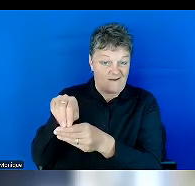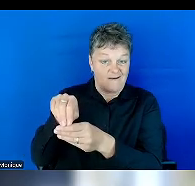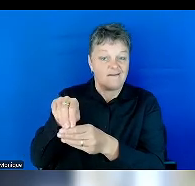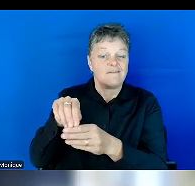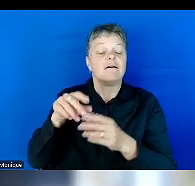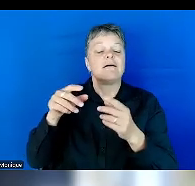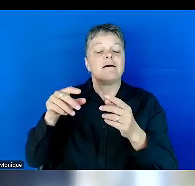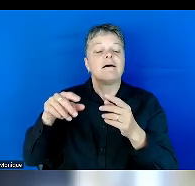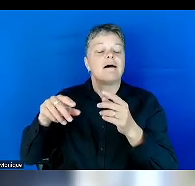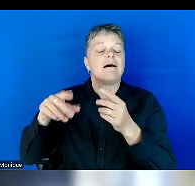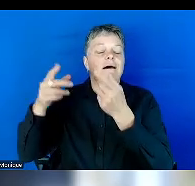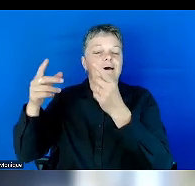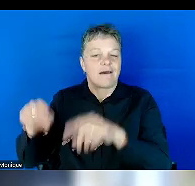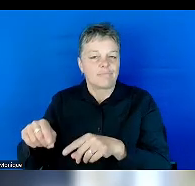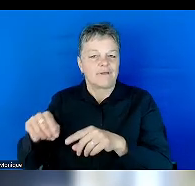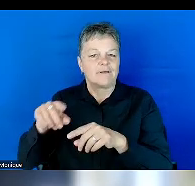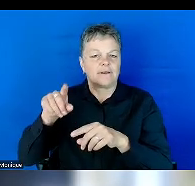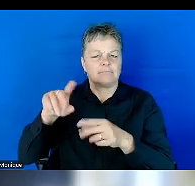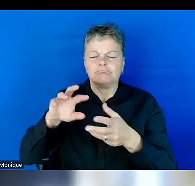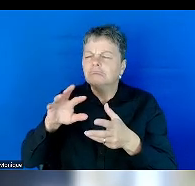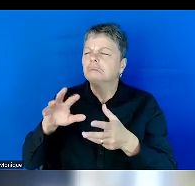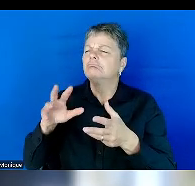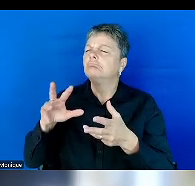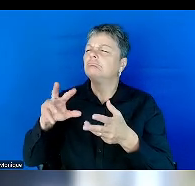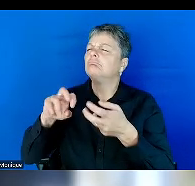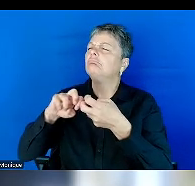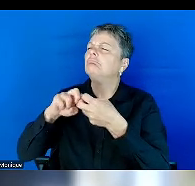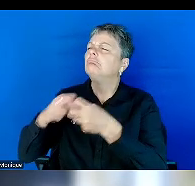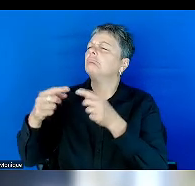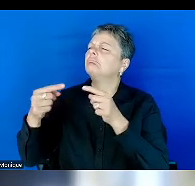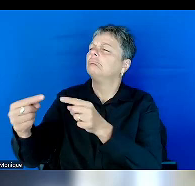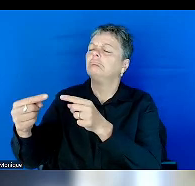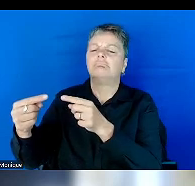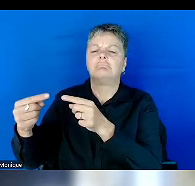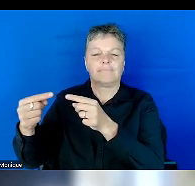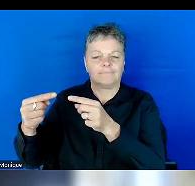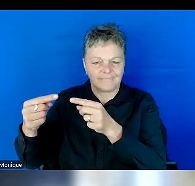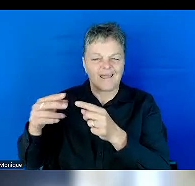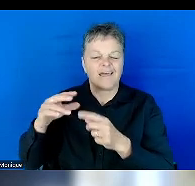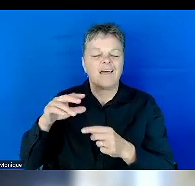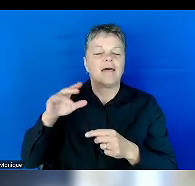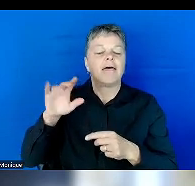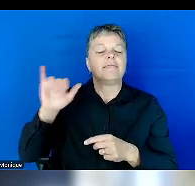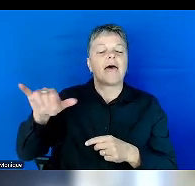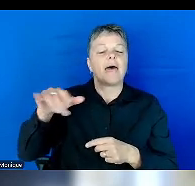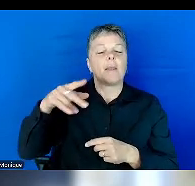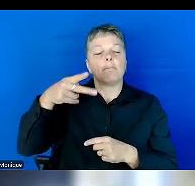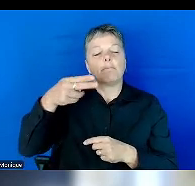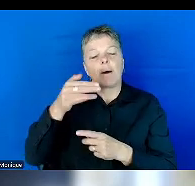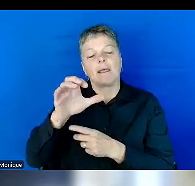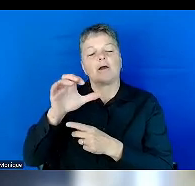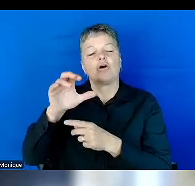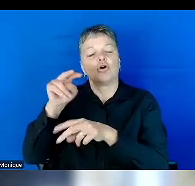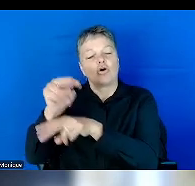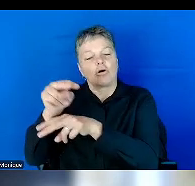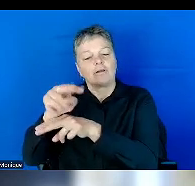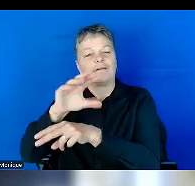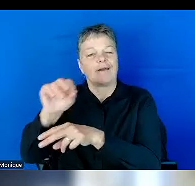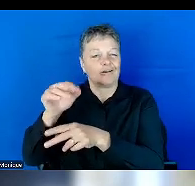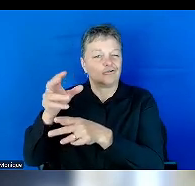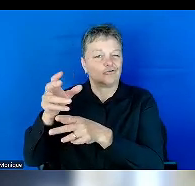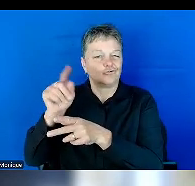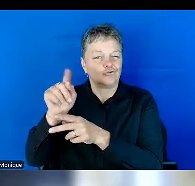as it's also known by. So we can help uh people to um if they're having issues with them. We also